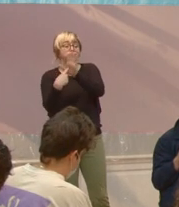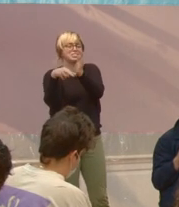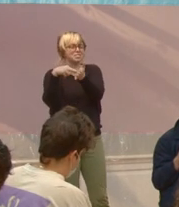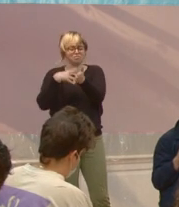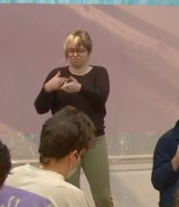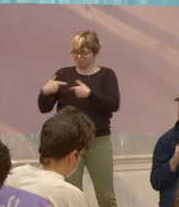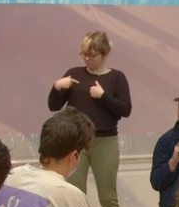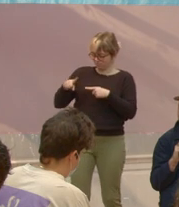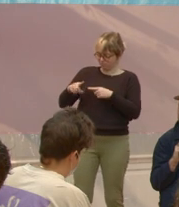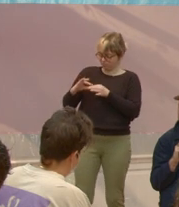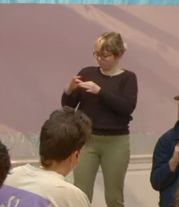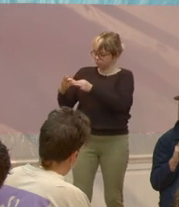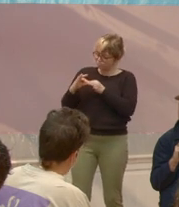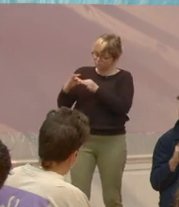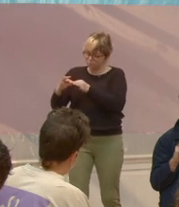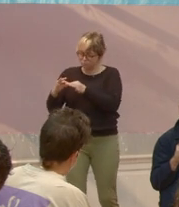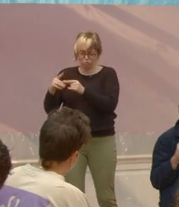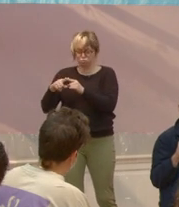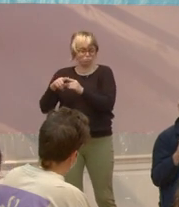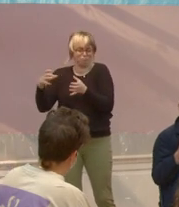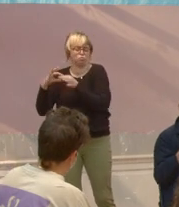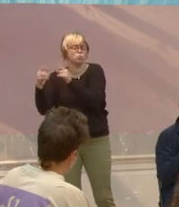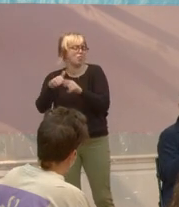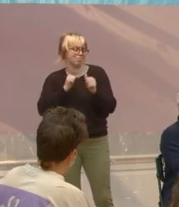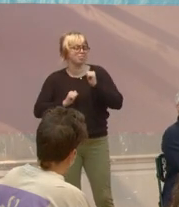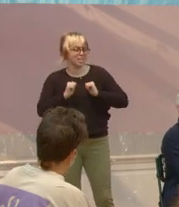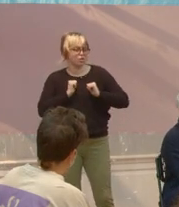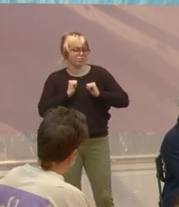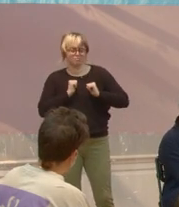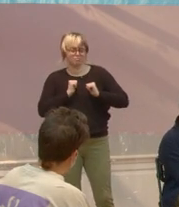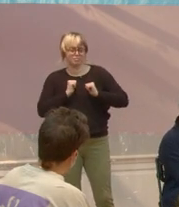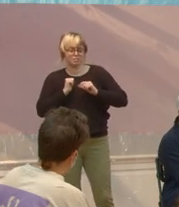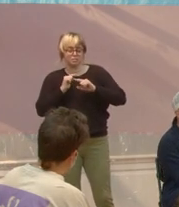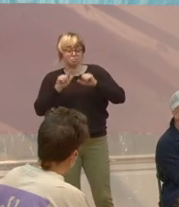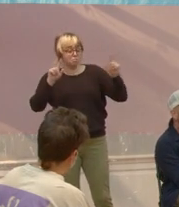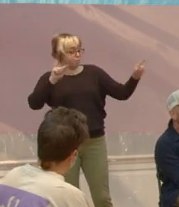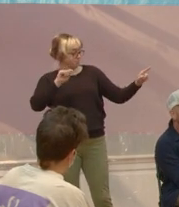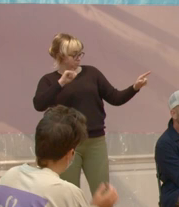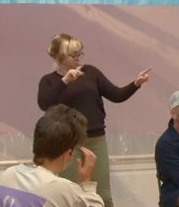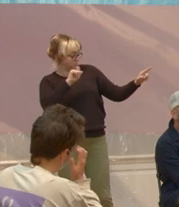felt too related to the theater, and Taka, my collaborator for